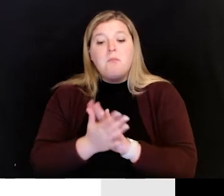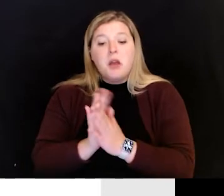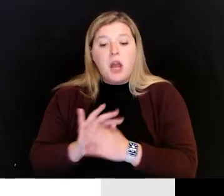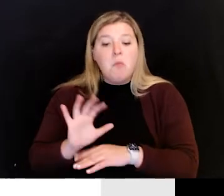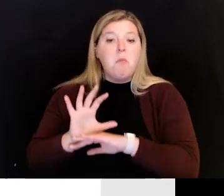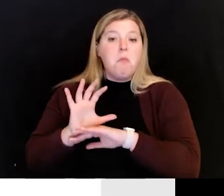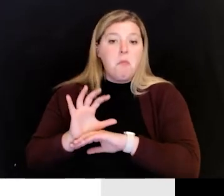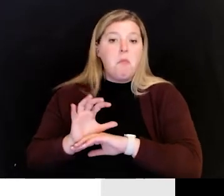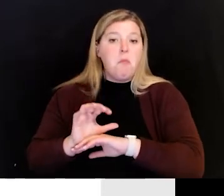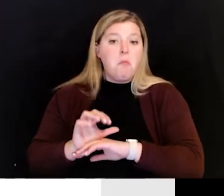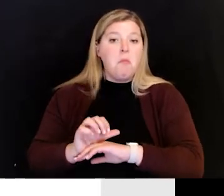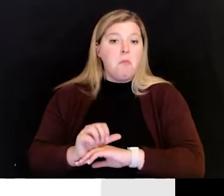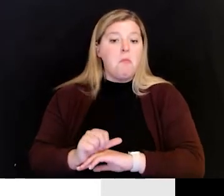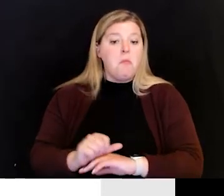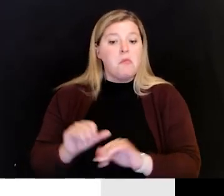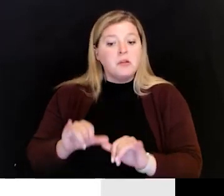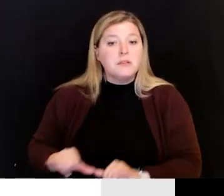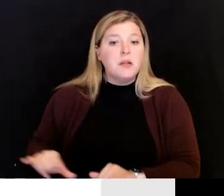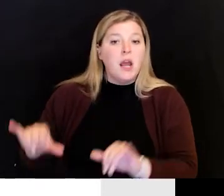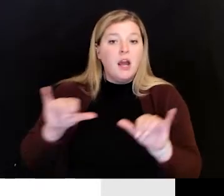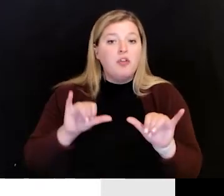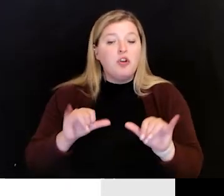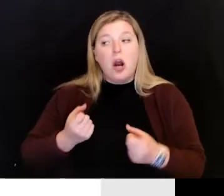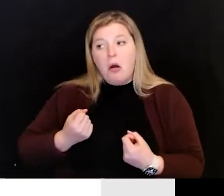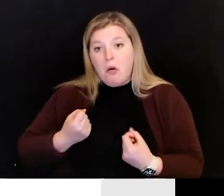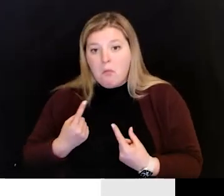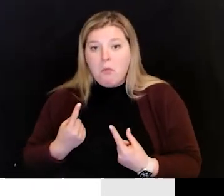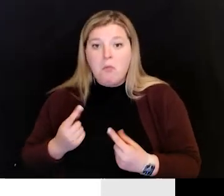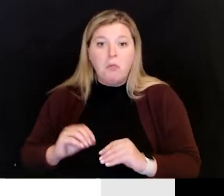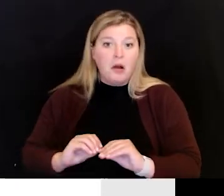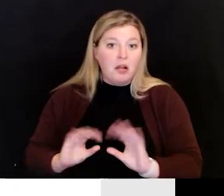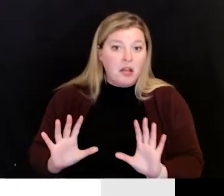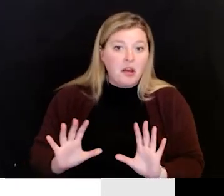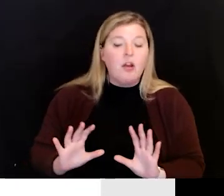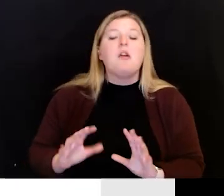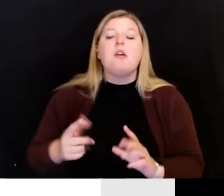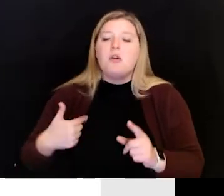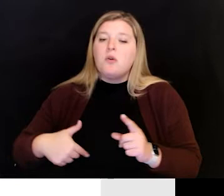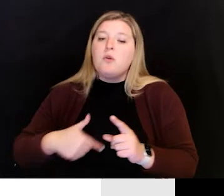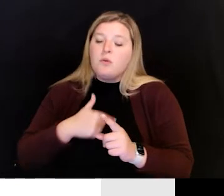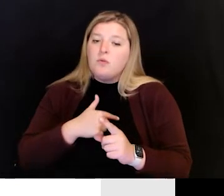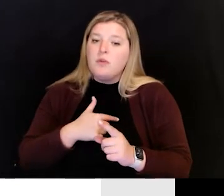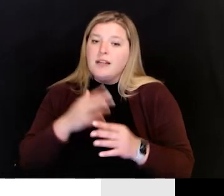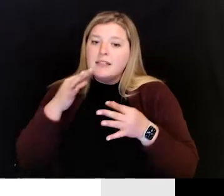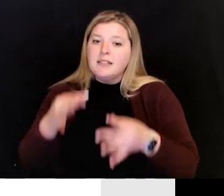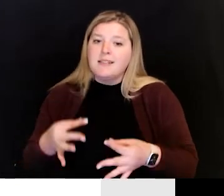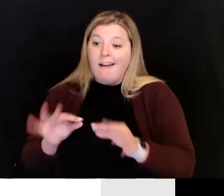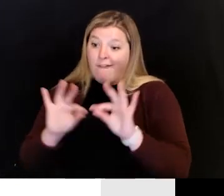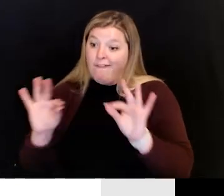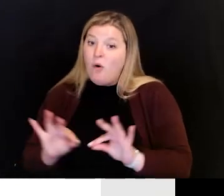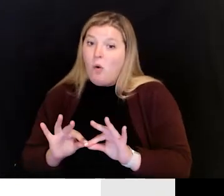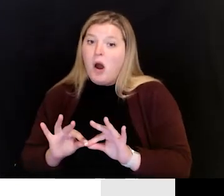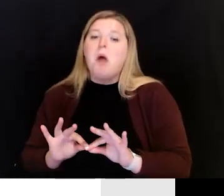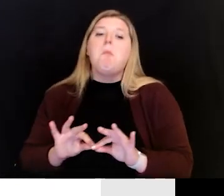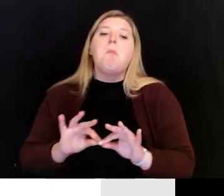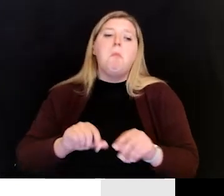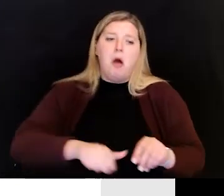and with what we were working with, that's when we kind of expanded into other features and areas of our systems.